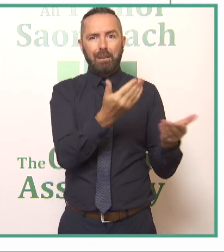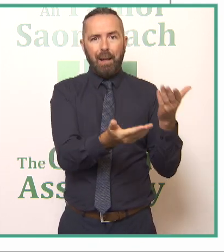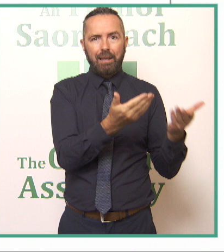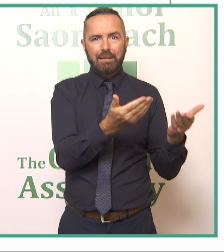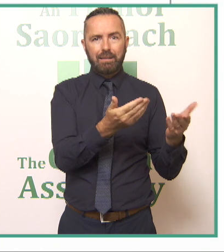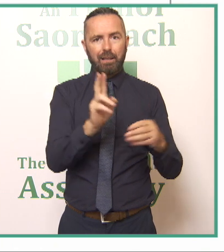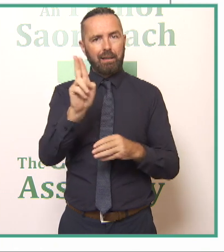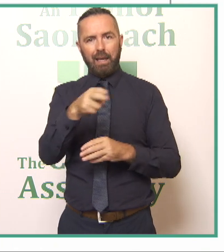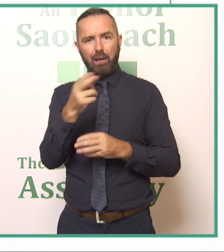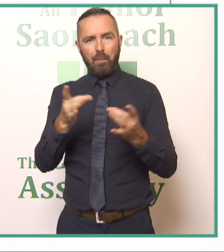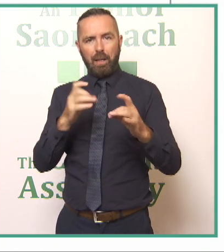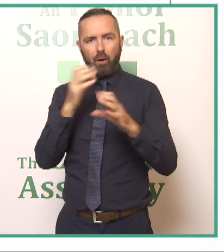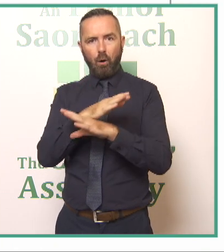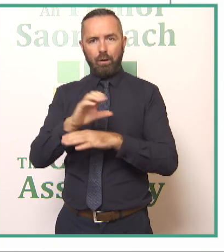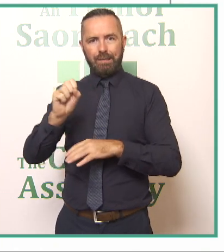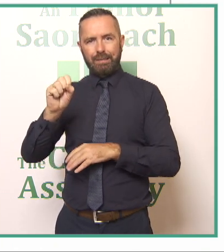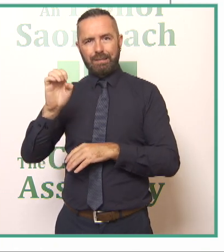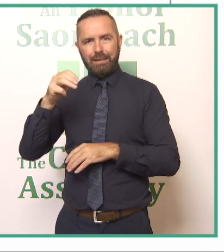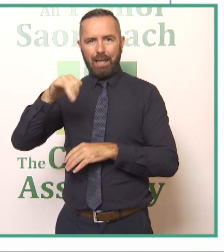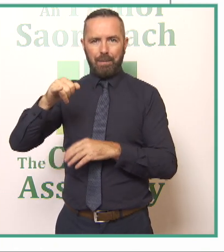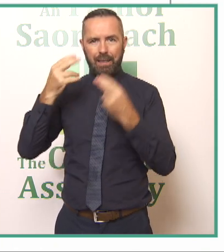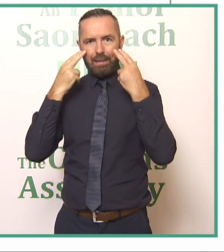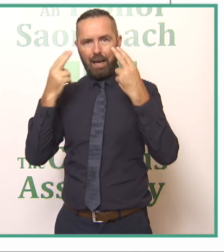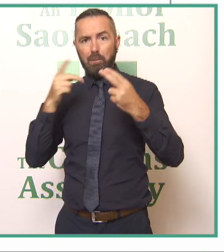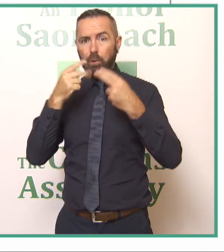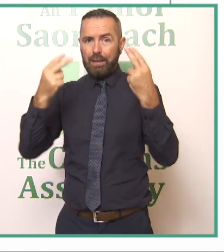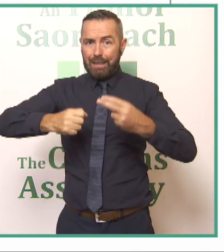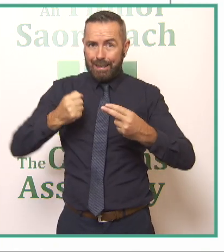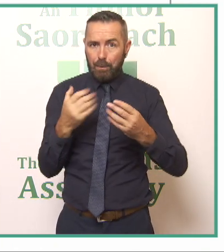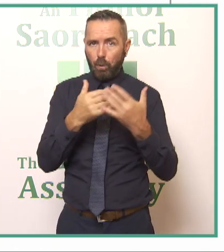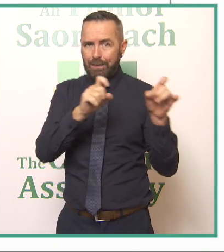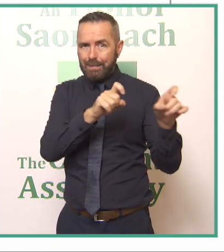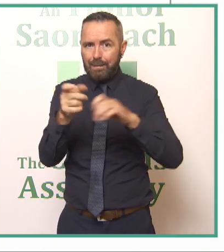it all semi-natural again but we need to retain the habitats that are still there and make sure